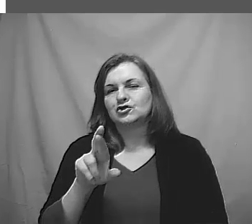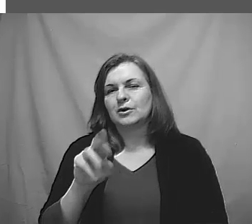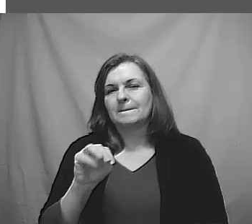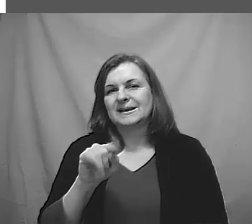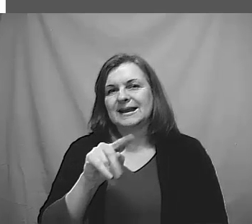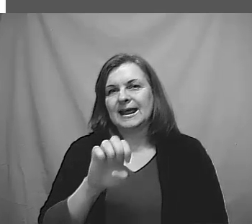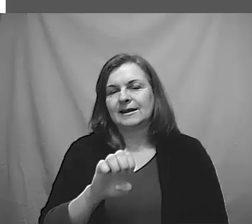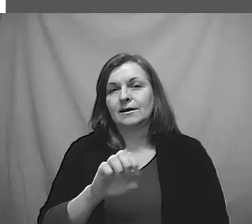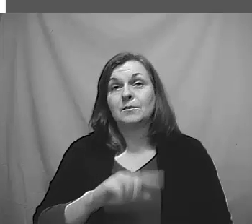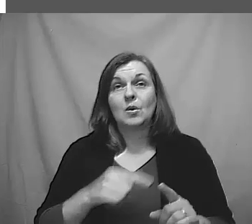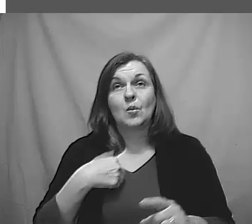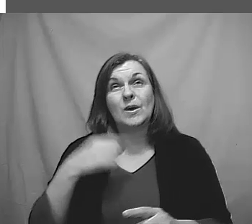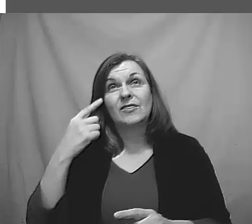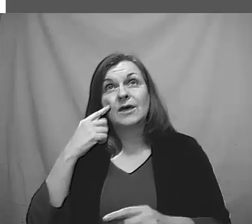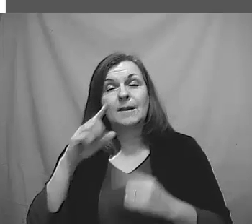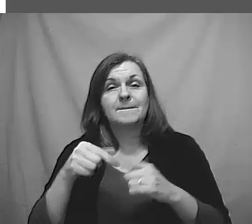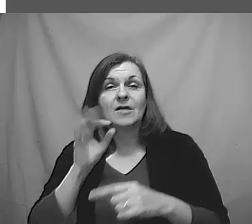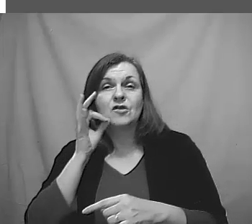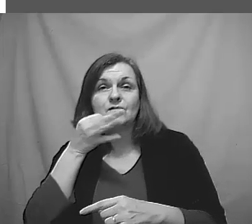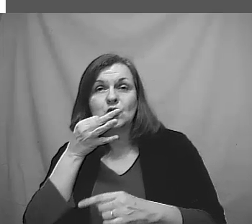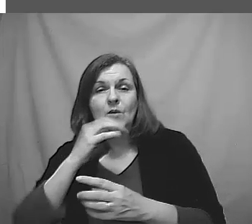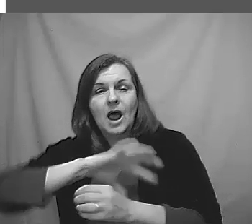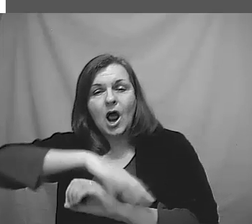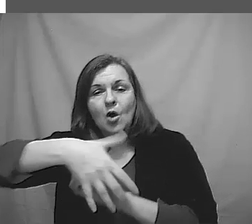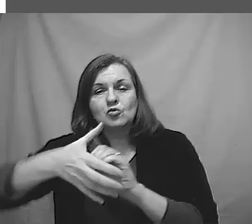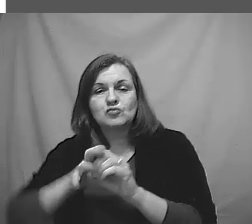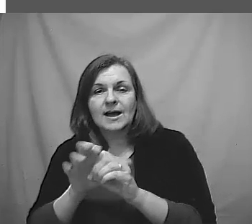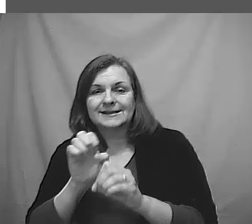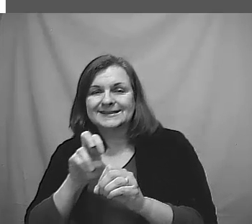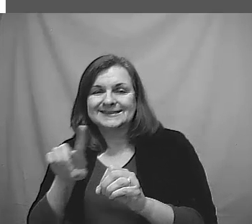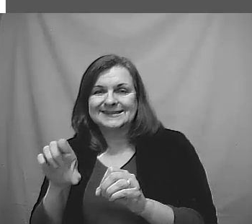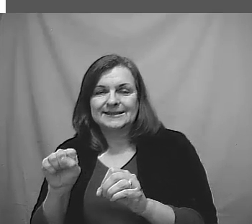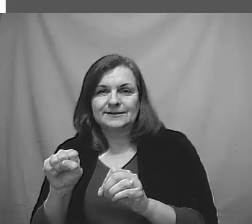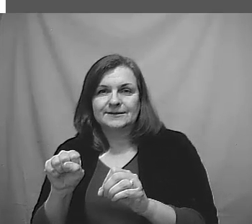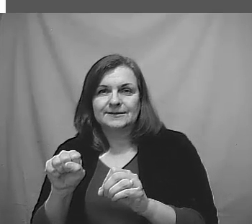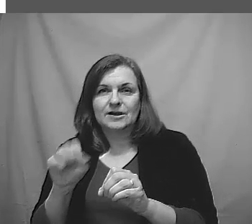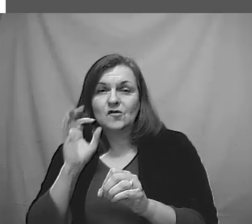surround them so the fruit does not give any nutrients to the growing embryo